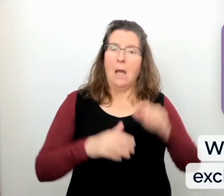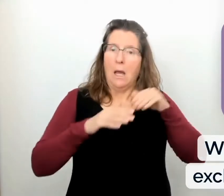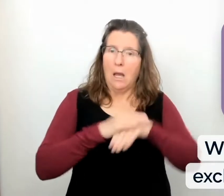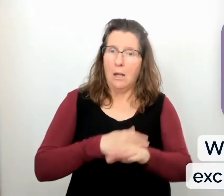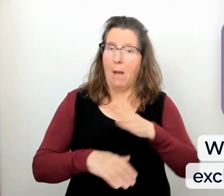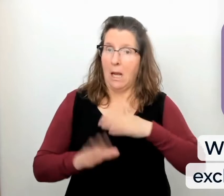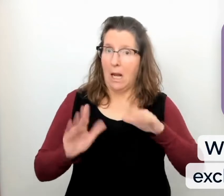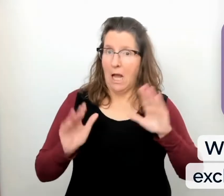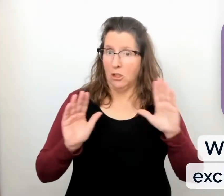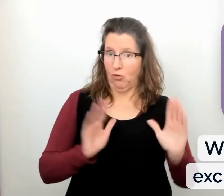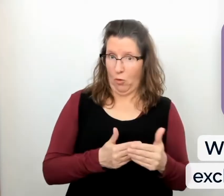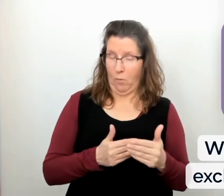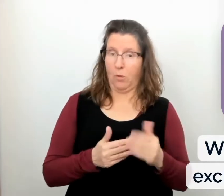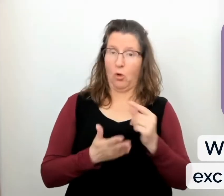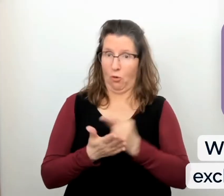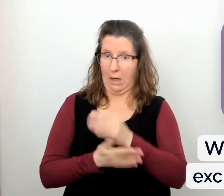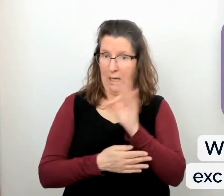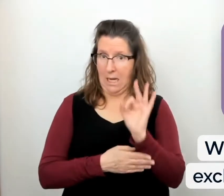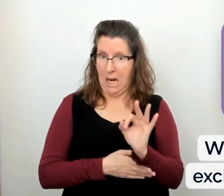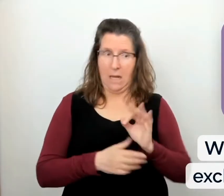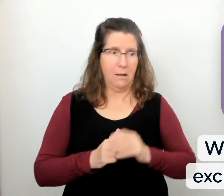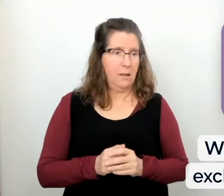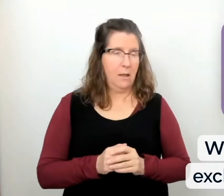She came to my program when she was in Grade nine.